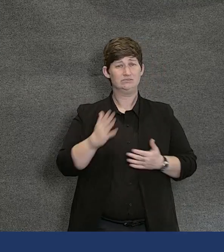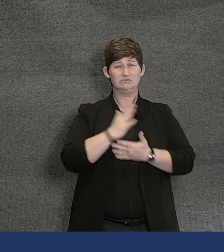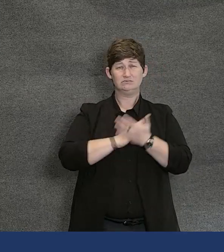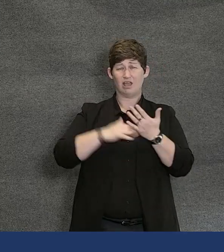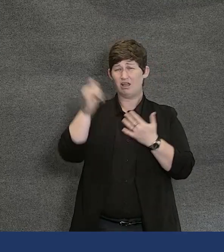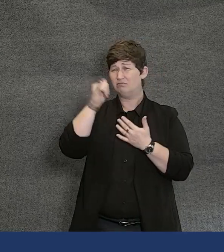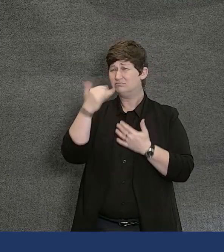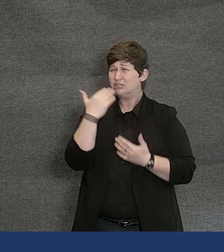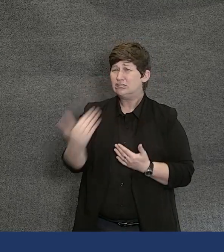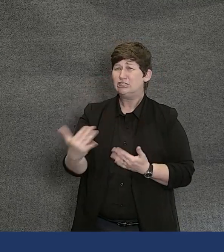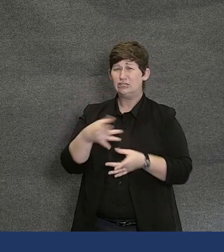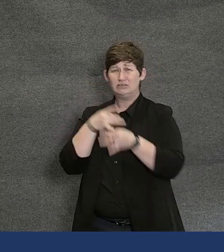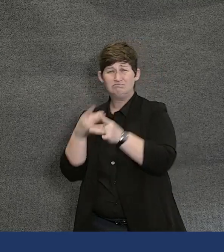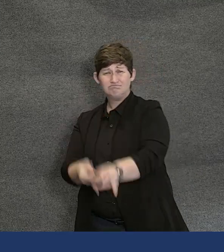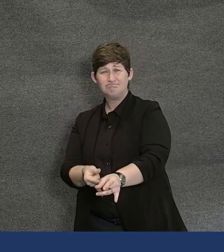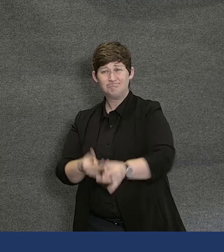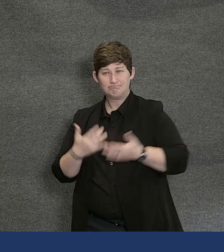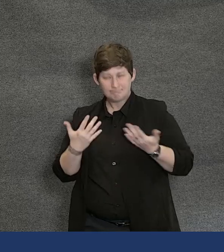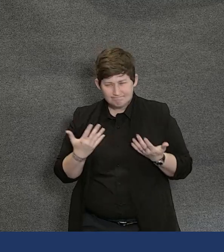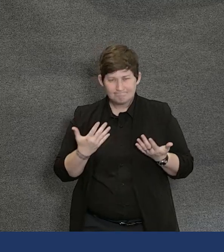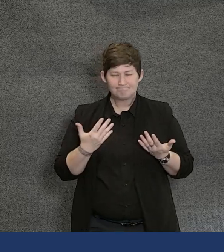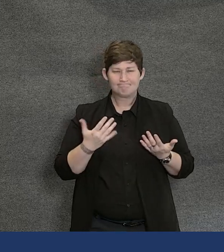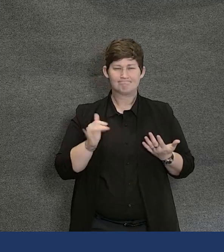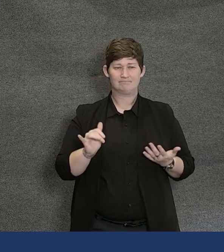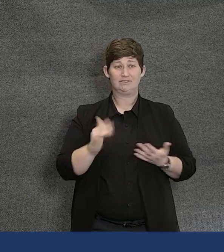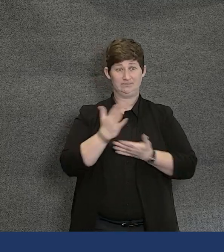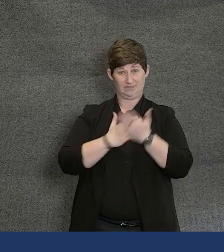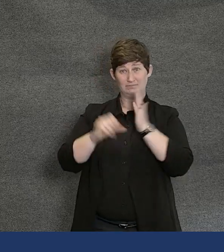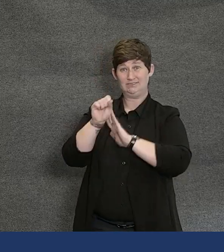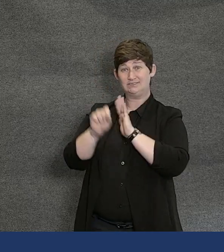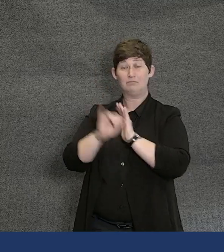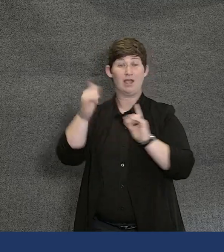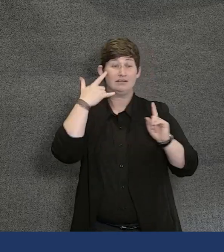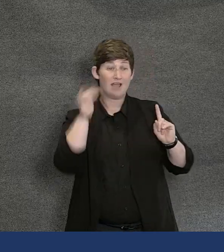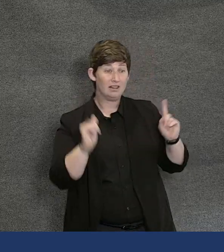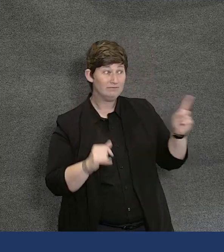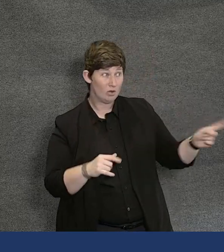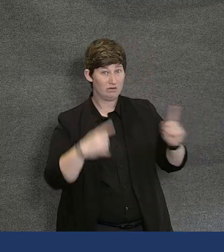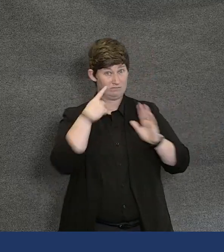And then even states like California, for example,